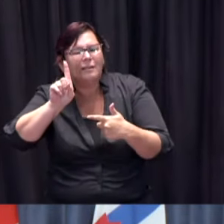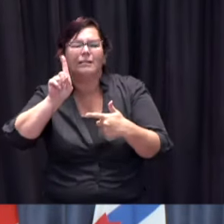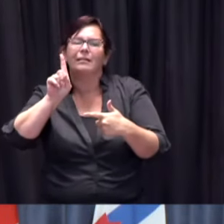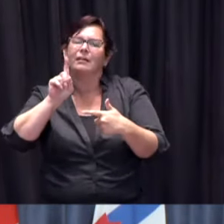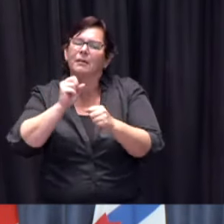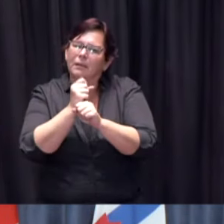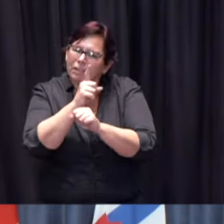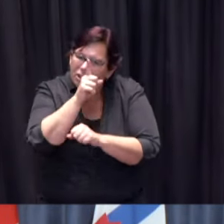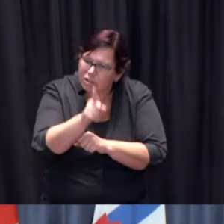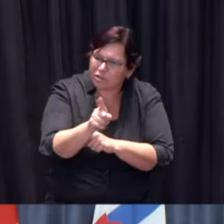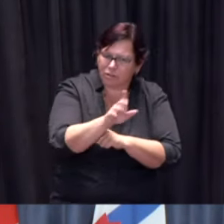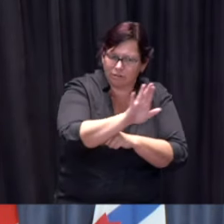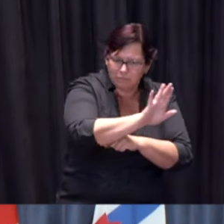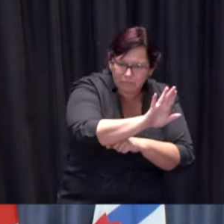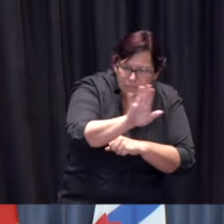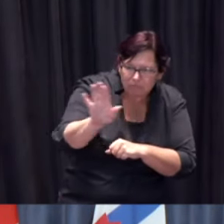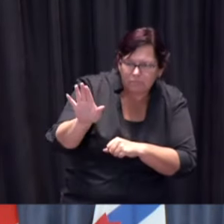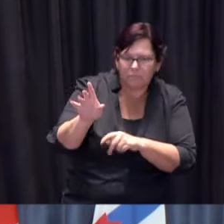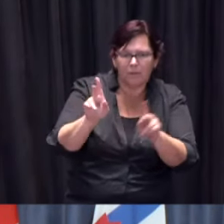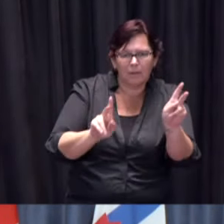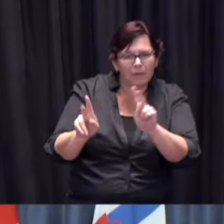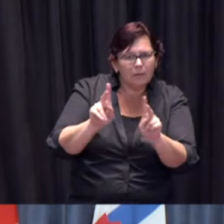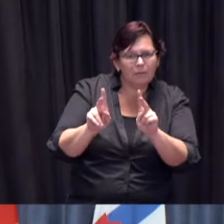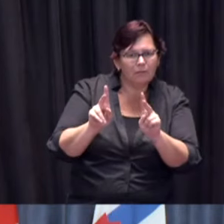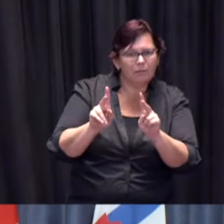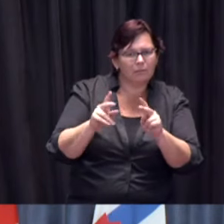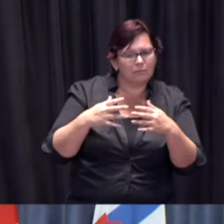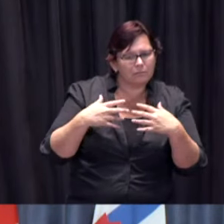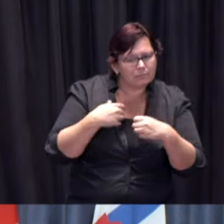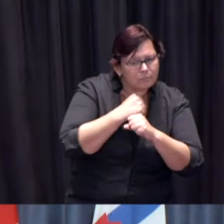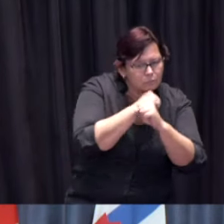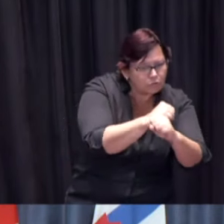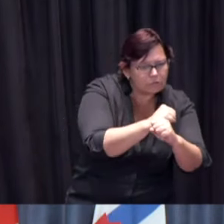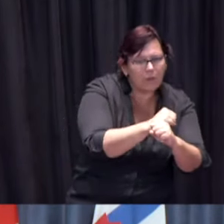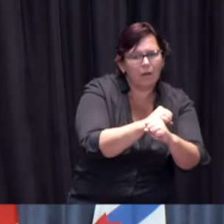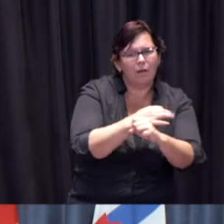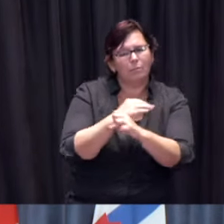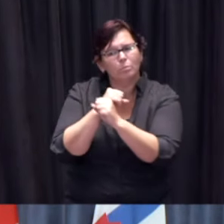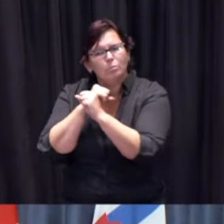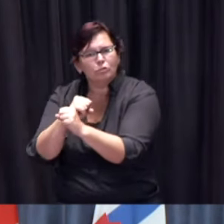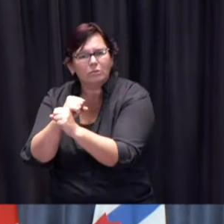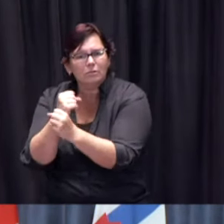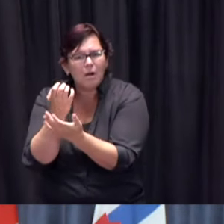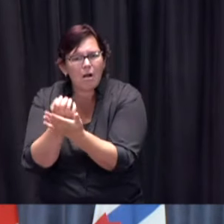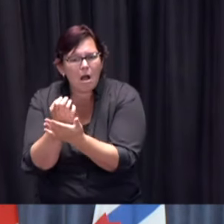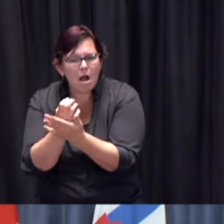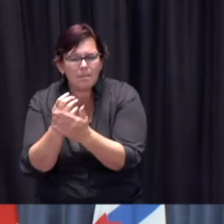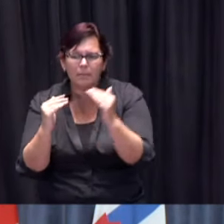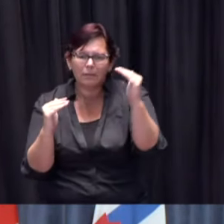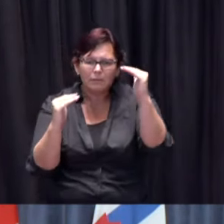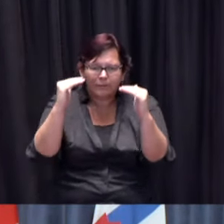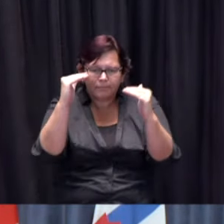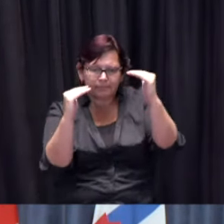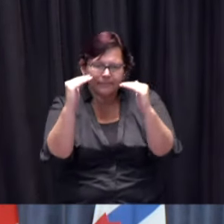the customers for those businesses and the employees for the businesses. So I look forward to the discussions and the measures that will be brought